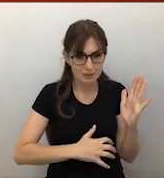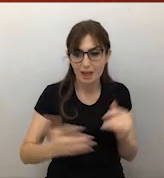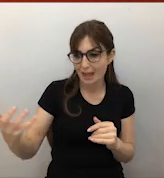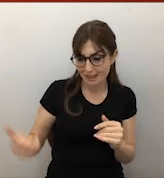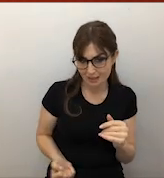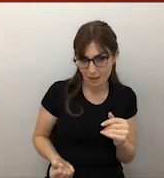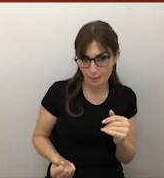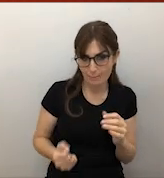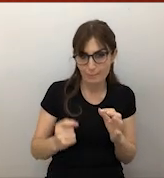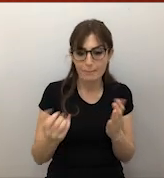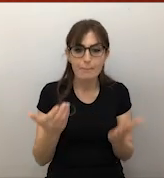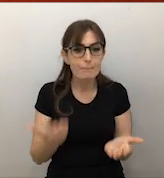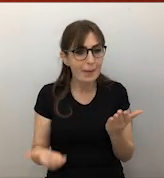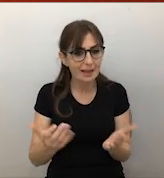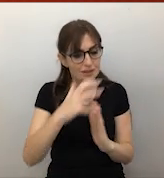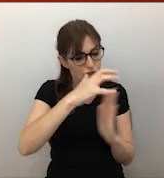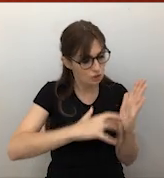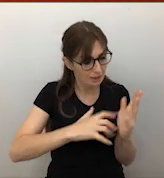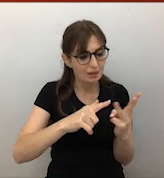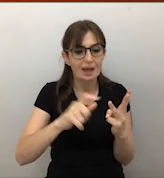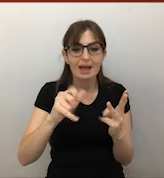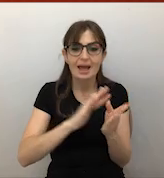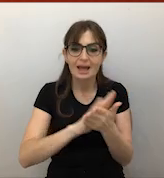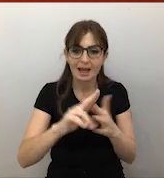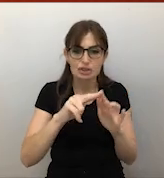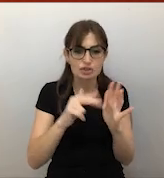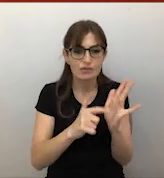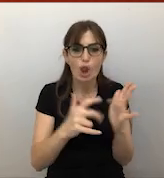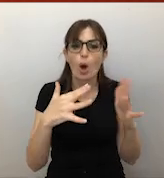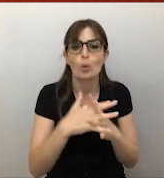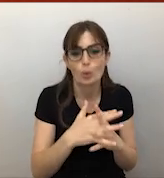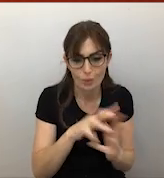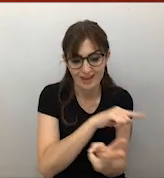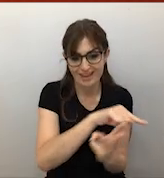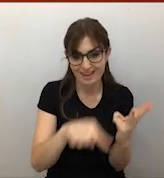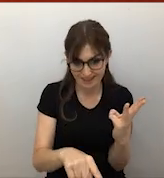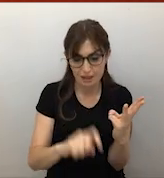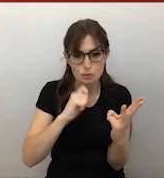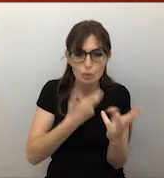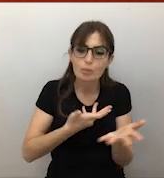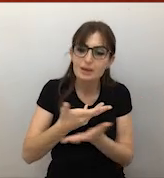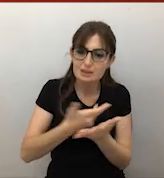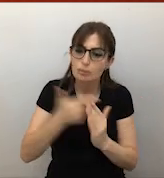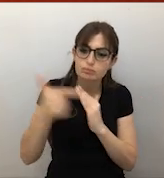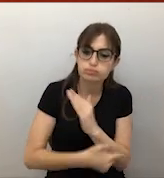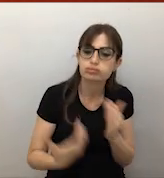income statement, the balance sheet, and the cashflow statement, and each of these will be discussed in depth in future